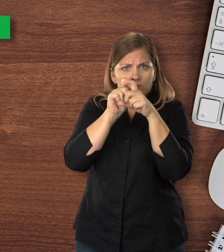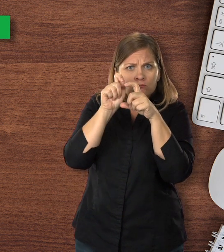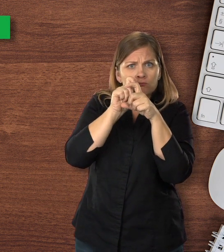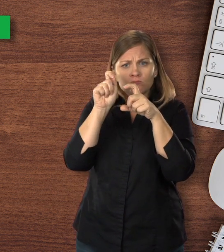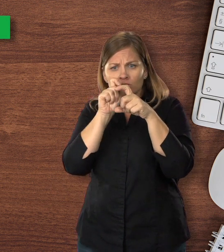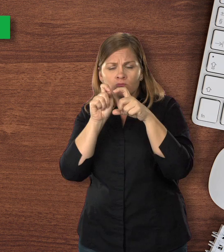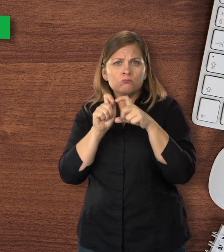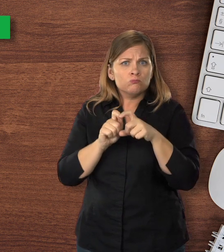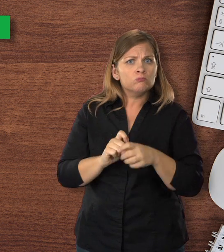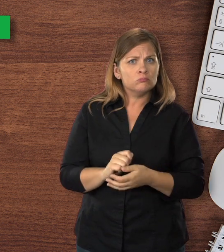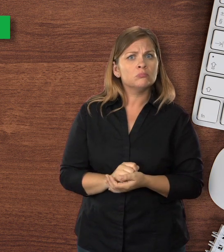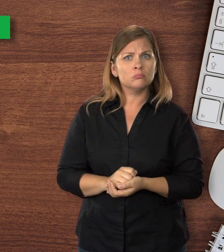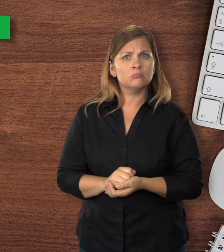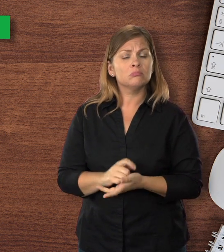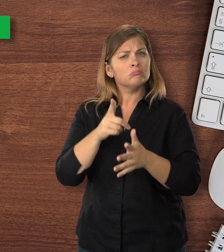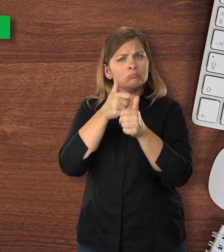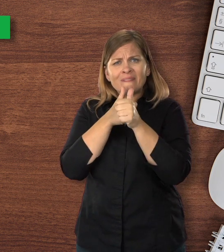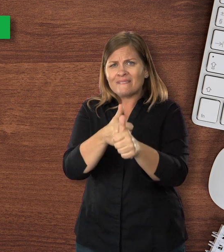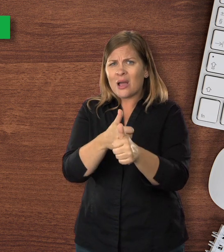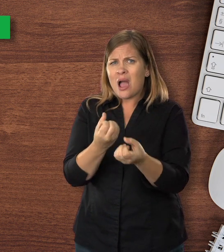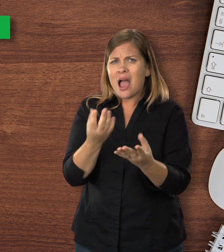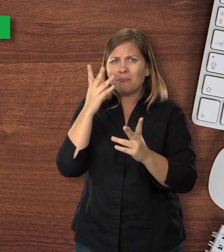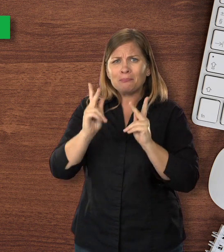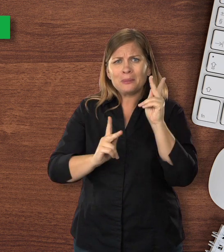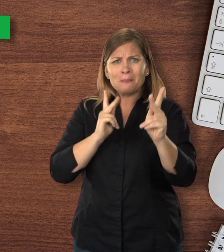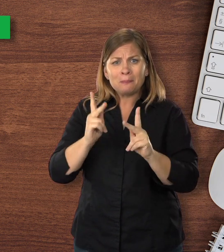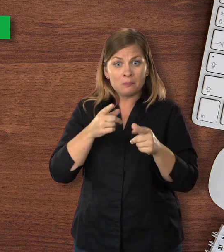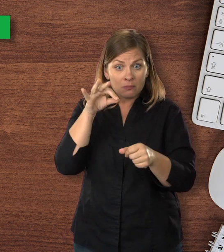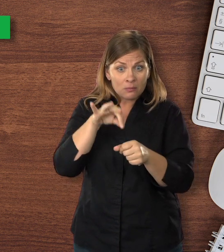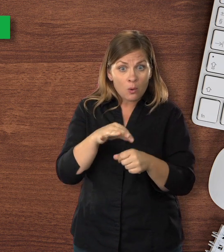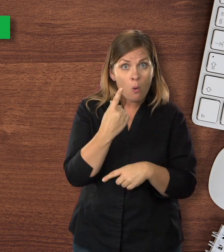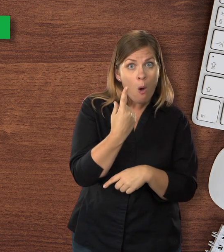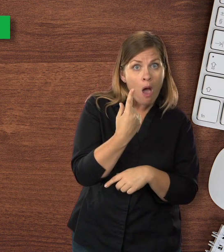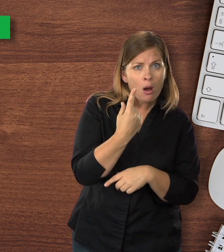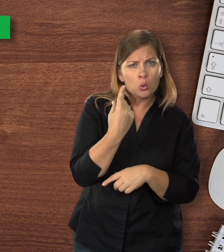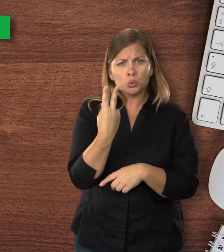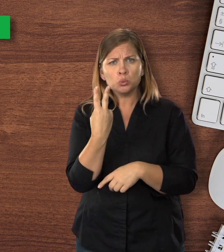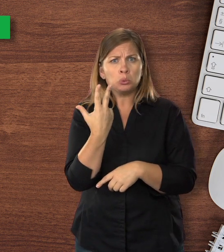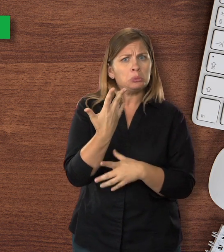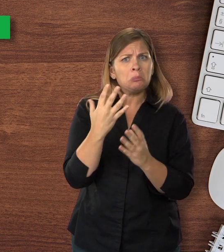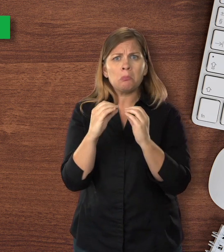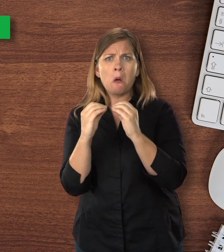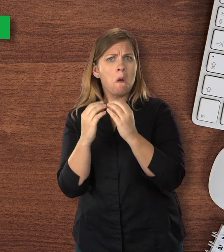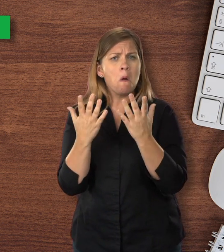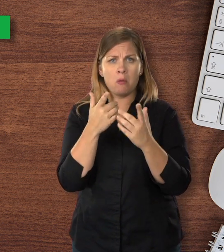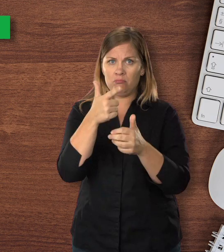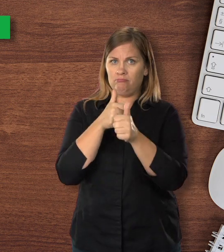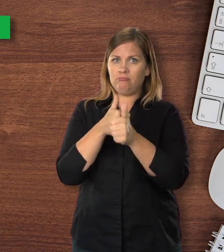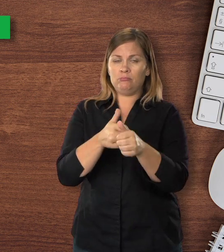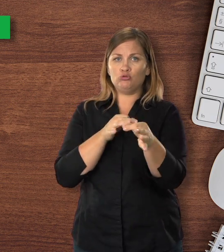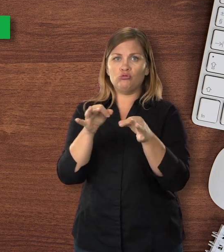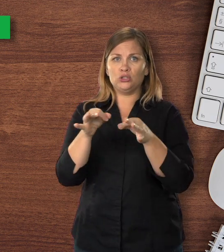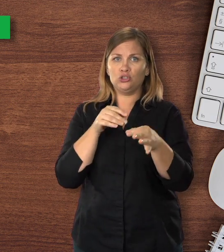Do not vote for more candidates than allowed. In most races you are allowed to vote for only one candidate.